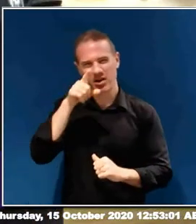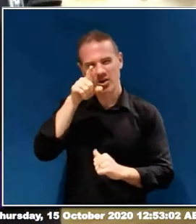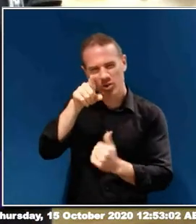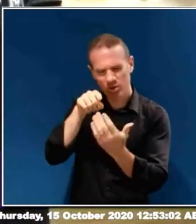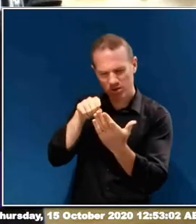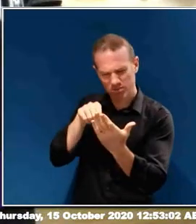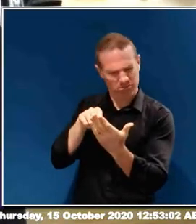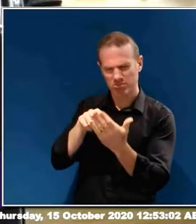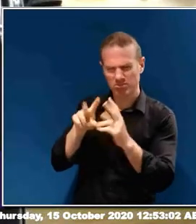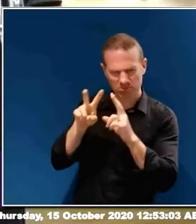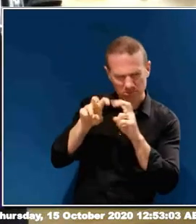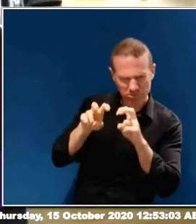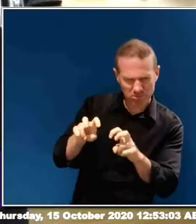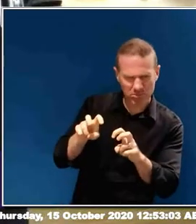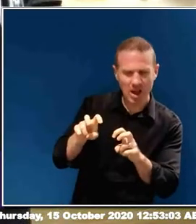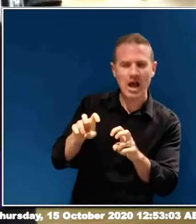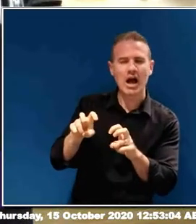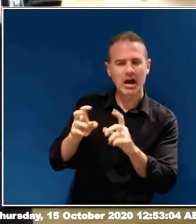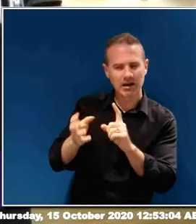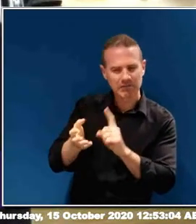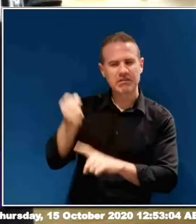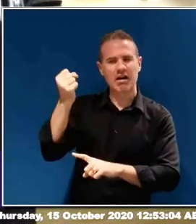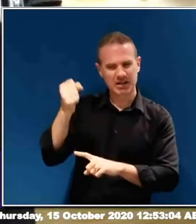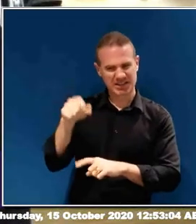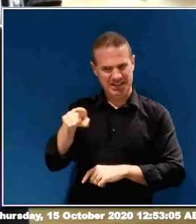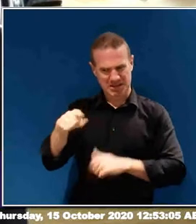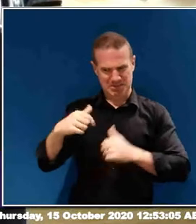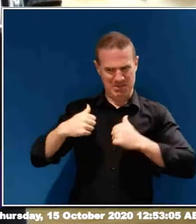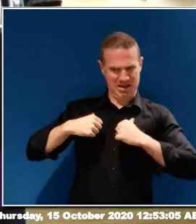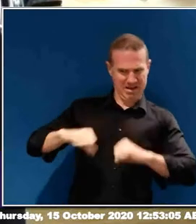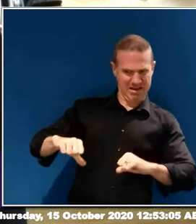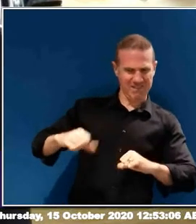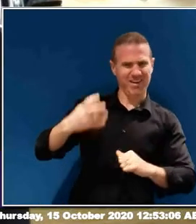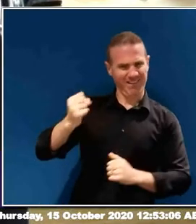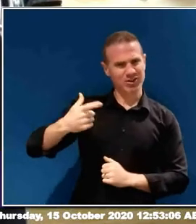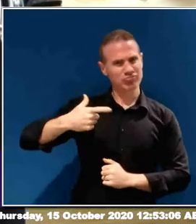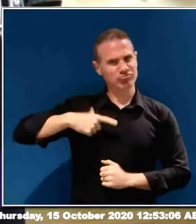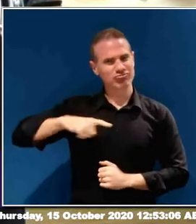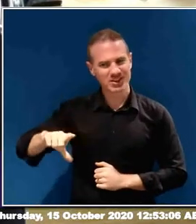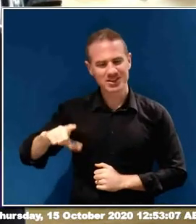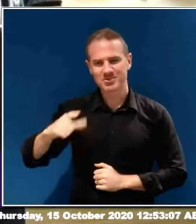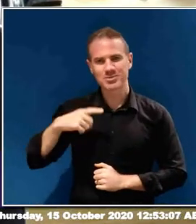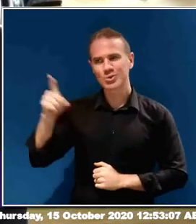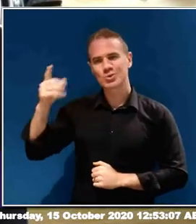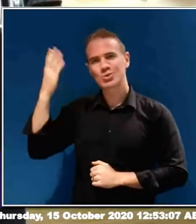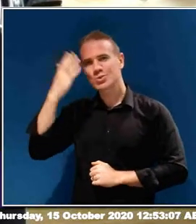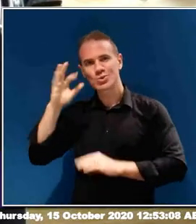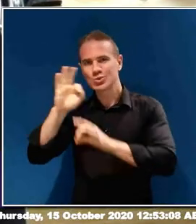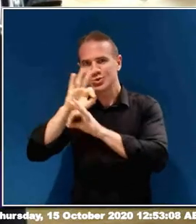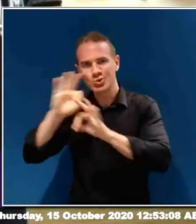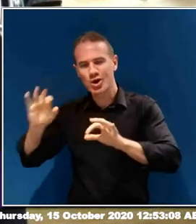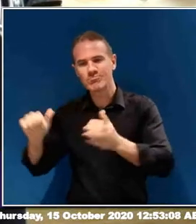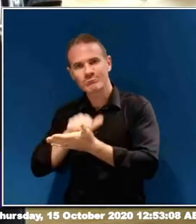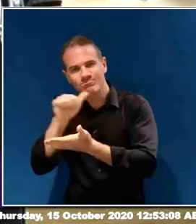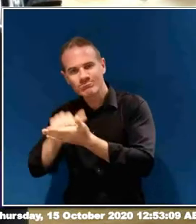for that behaviour that rests in adjustments or lack of adjustments that have been provided up until that point. Yes.